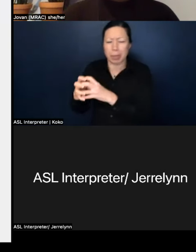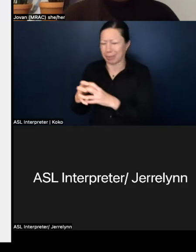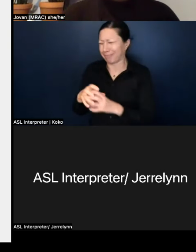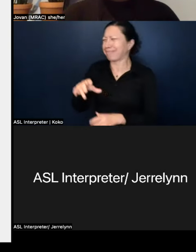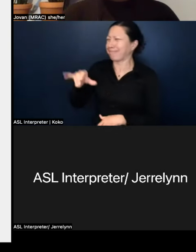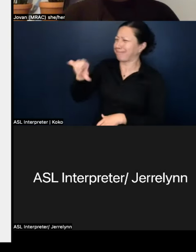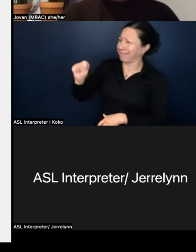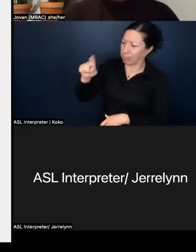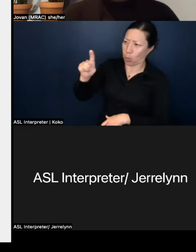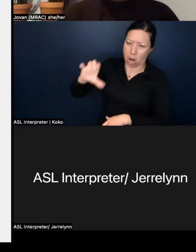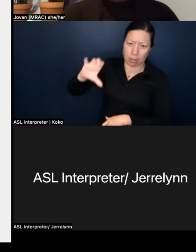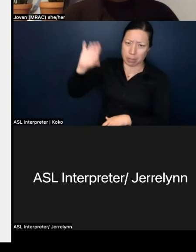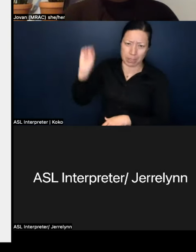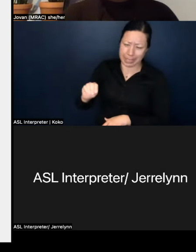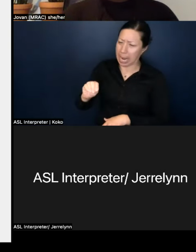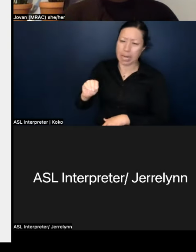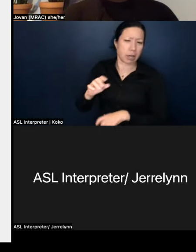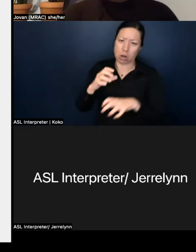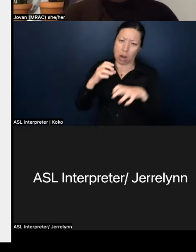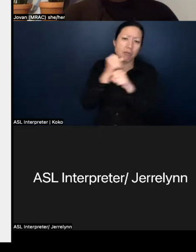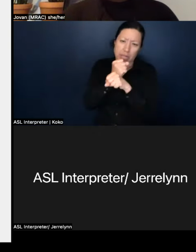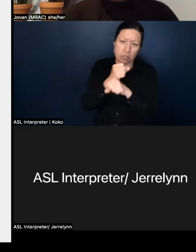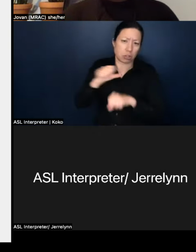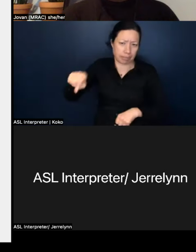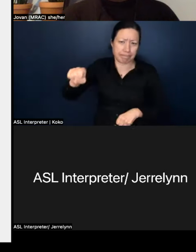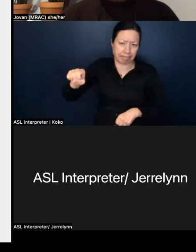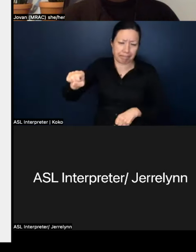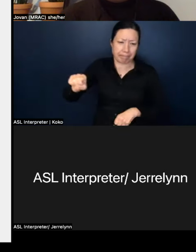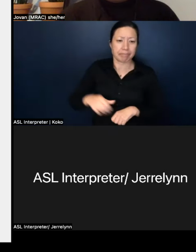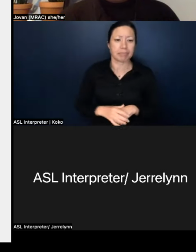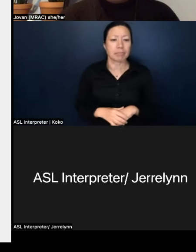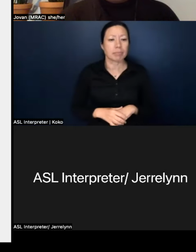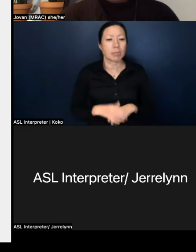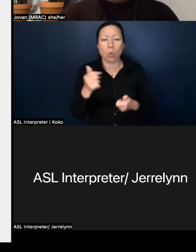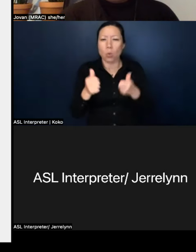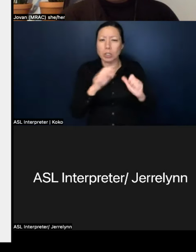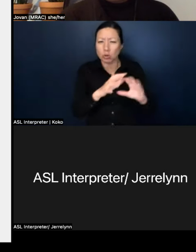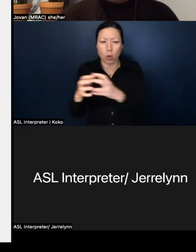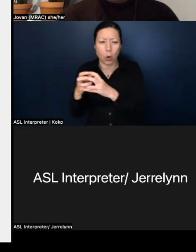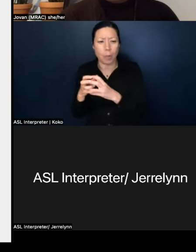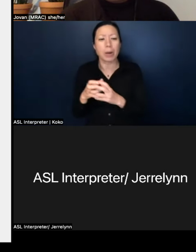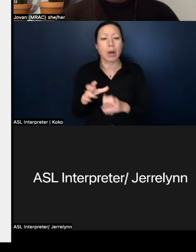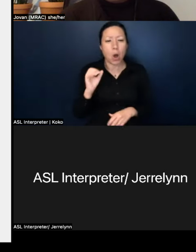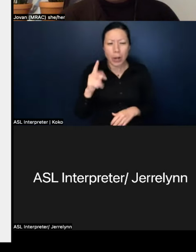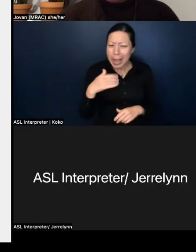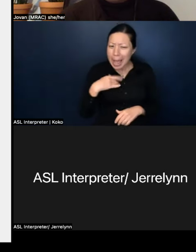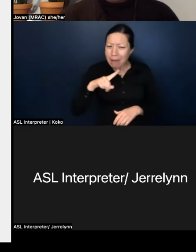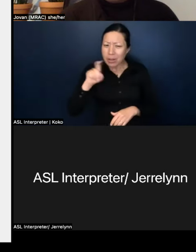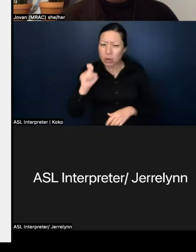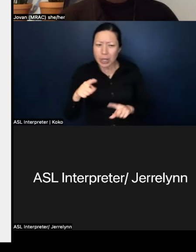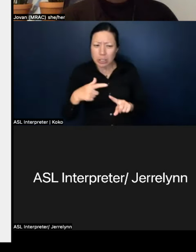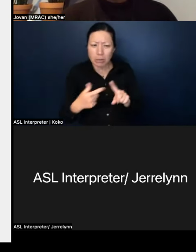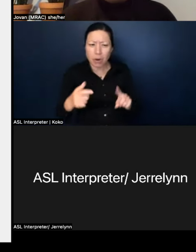[Mirella] All right, thank you. And then there was this question from veronica, and I think I might need a little more information to understand the question,